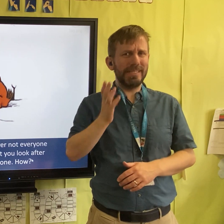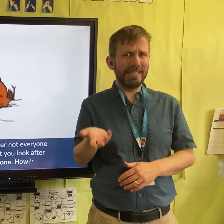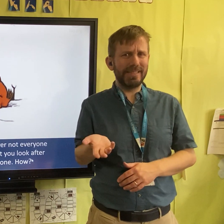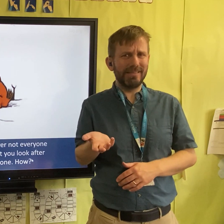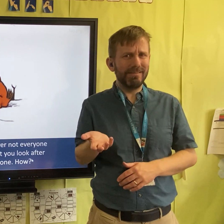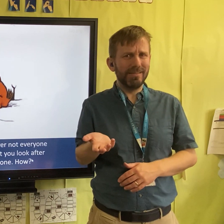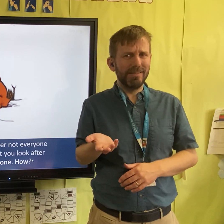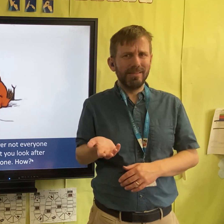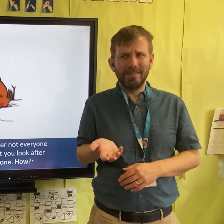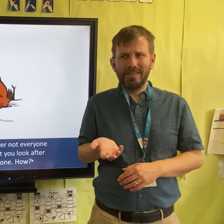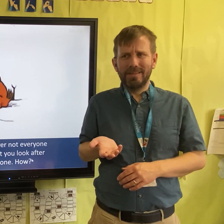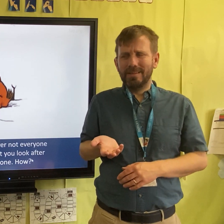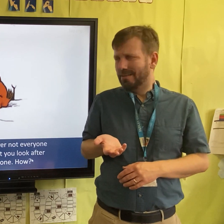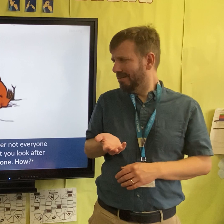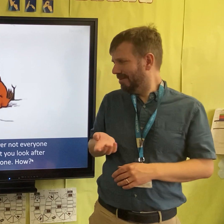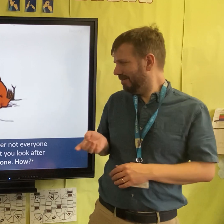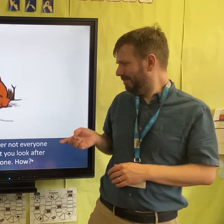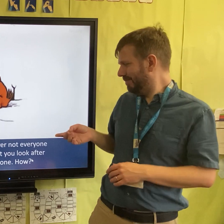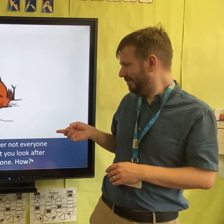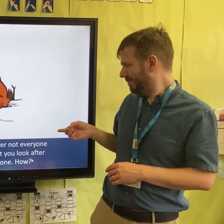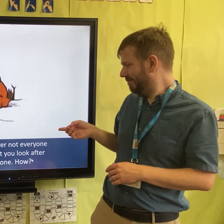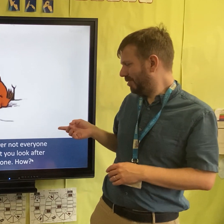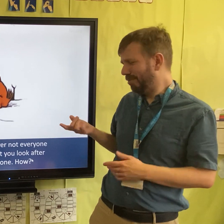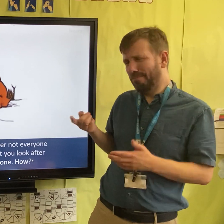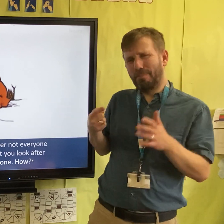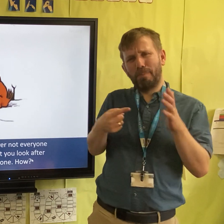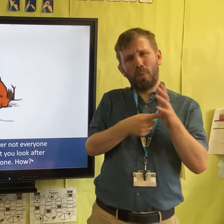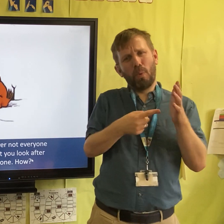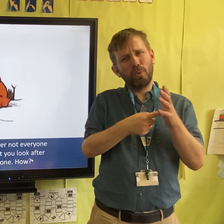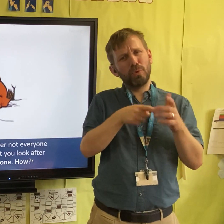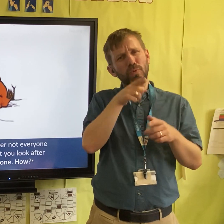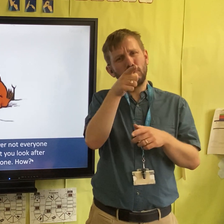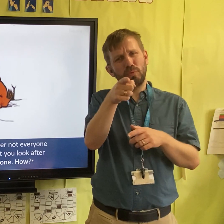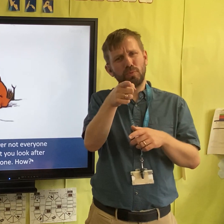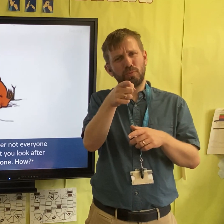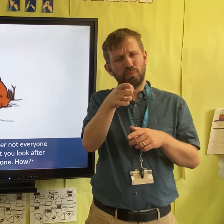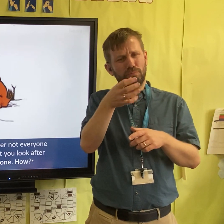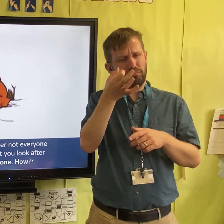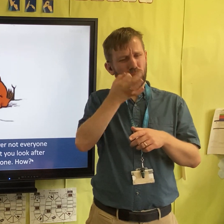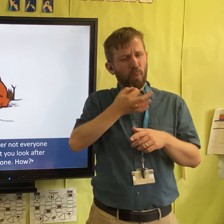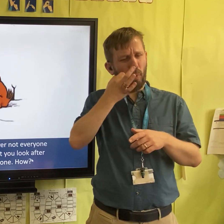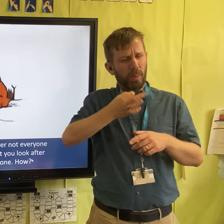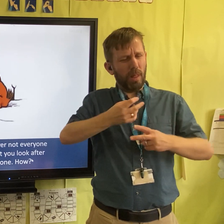drink water, there's no enough of it. It's really important that you look